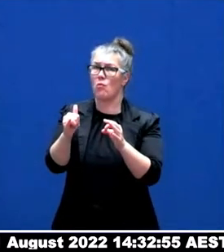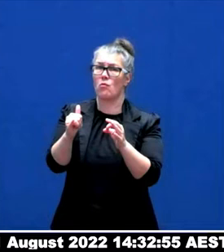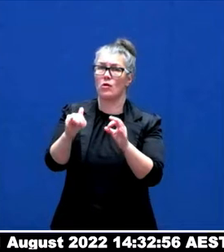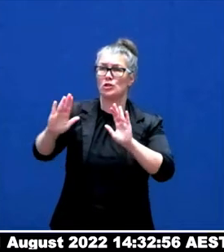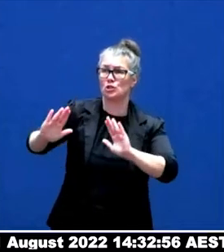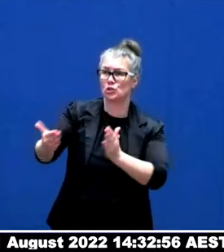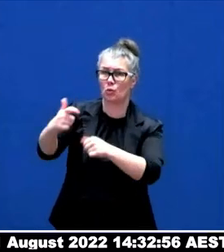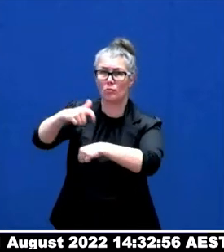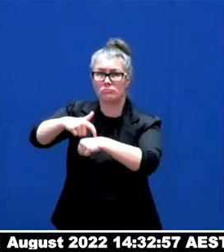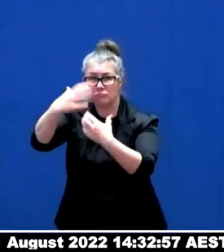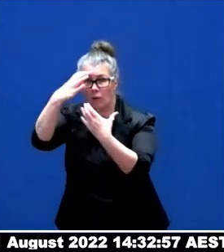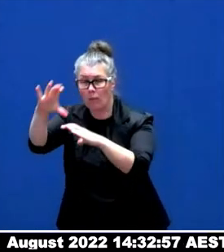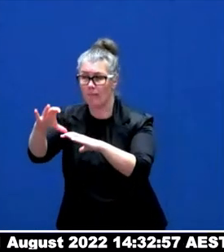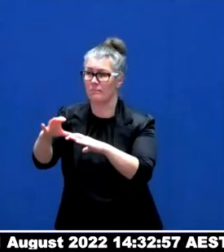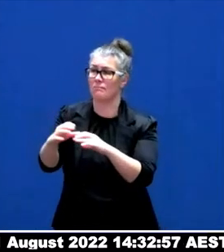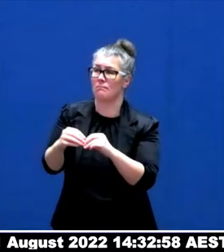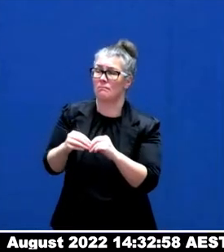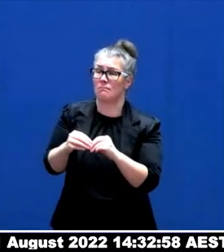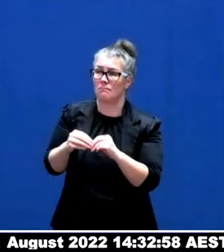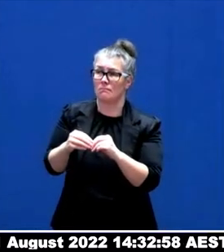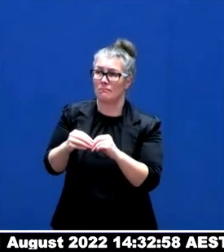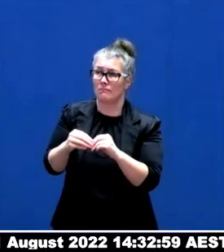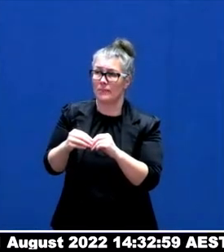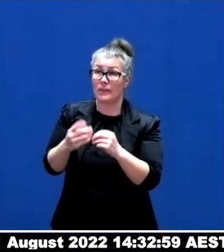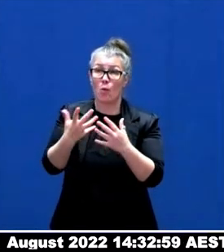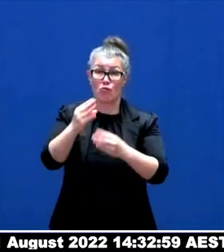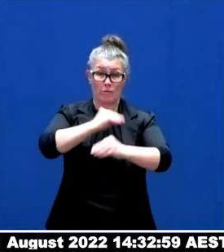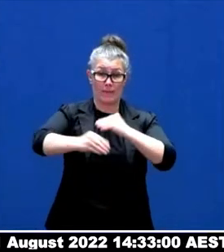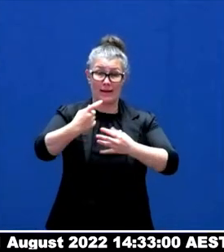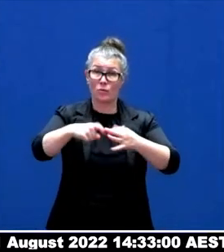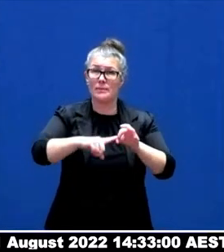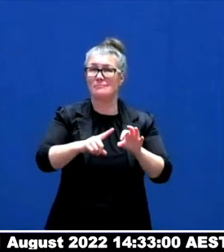accommodation, equipment replacement, wheelchairs and the like.